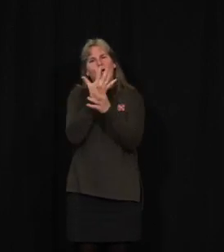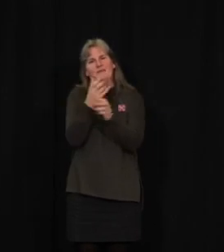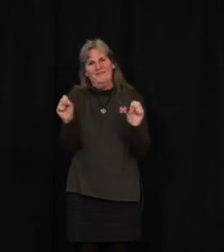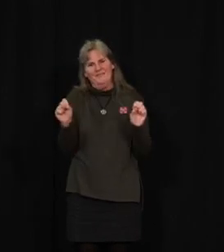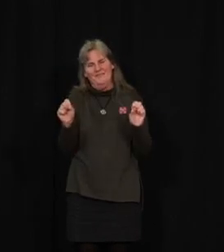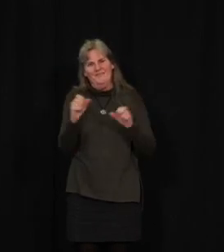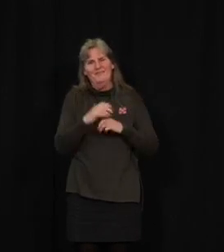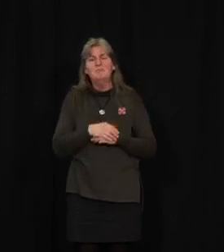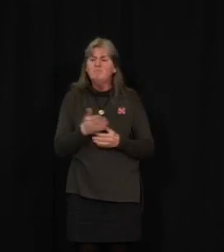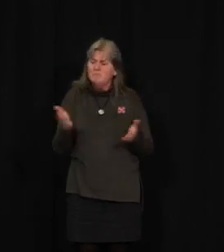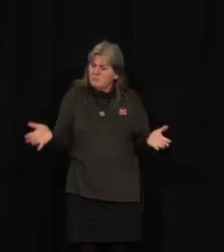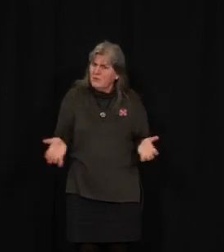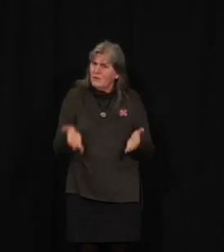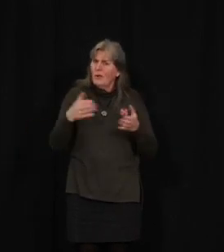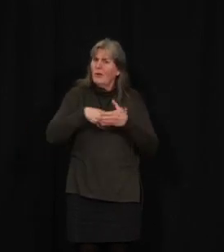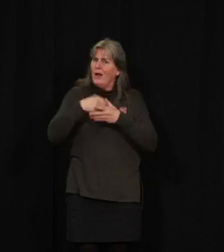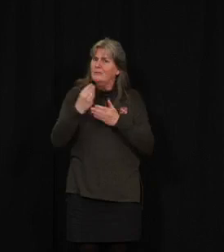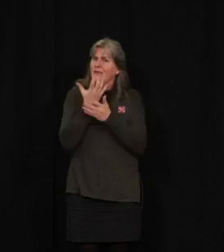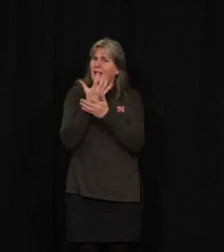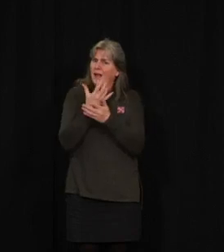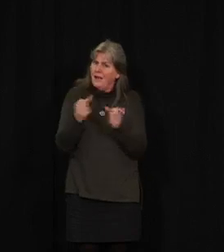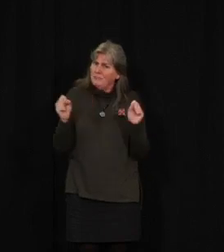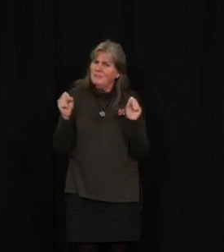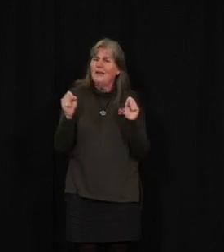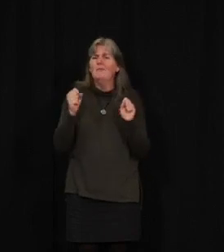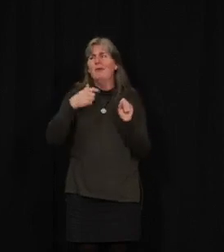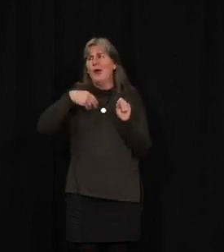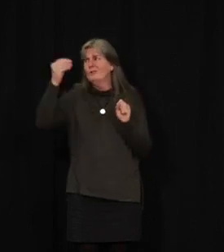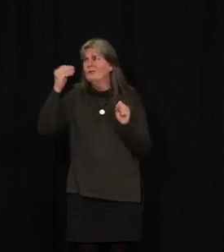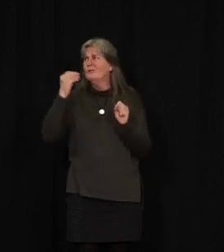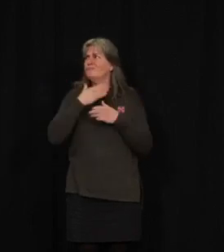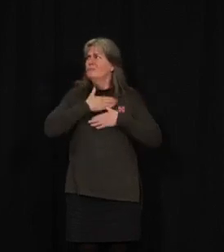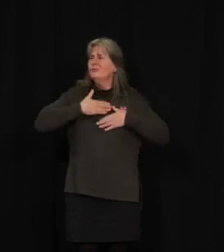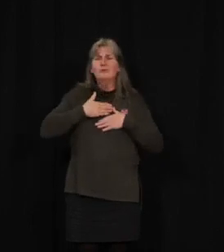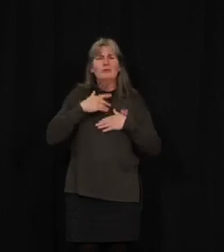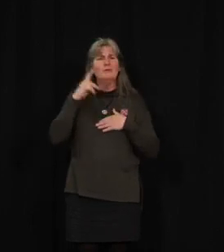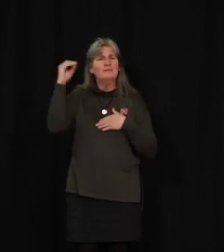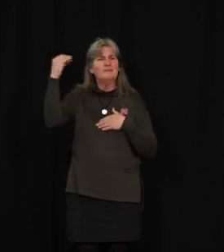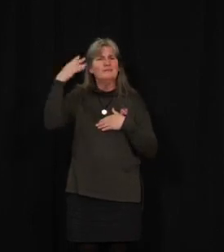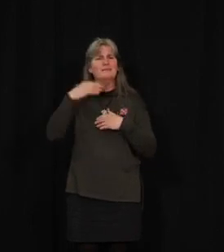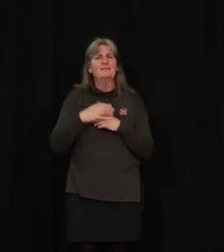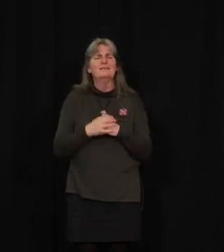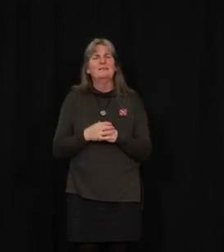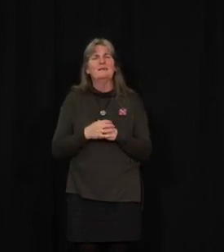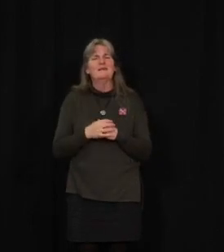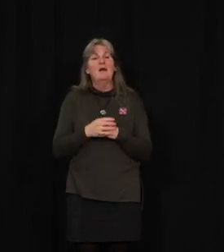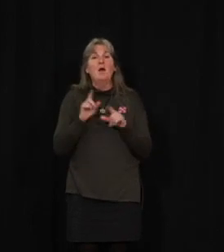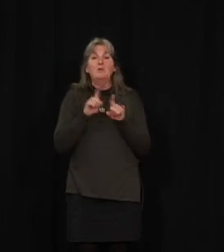sun and the great outdoors. And by the way back while outsie and observing the rules of safe